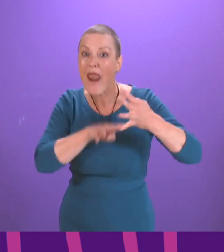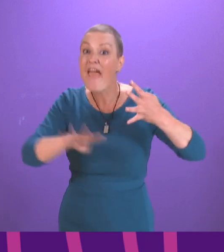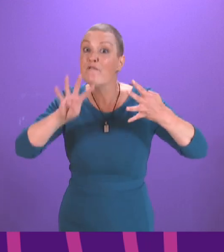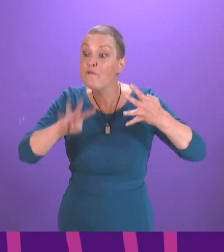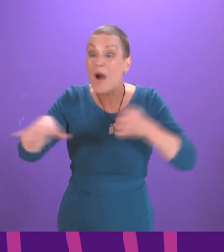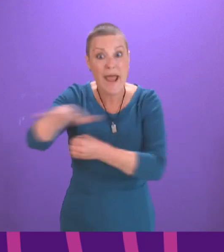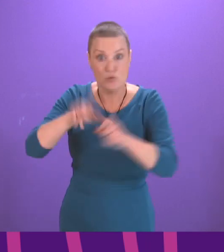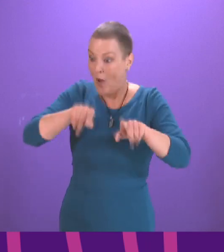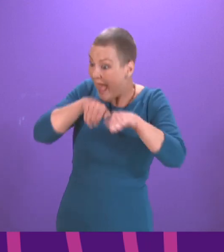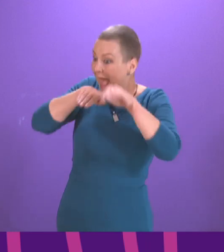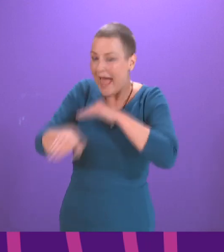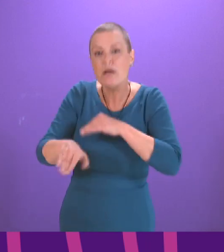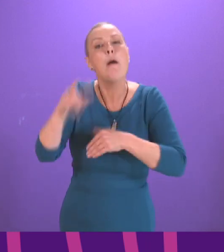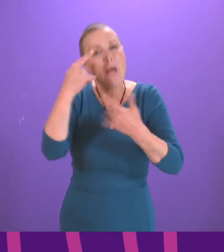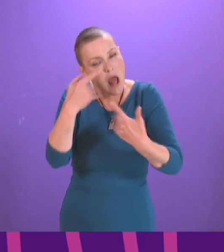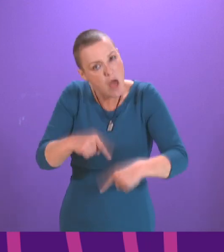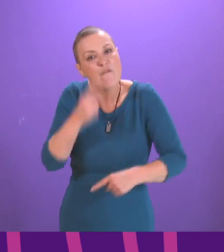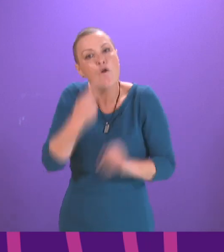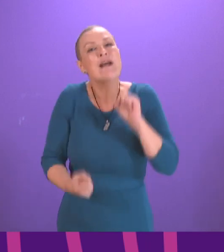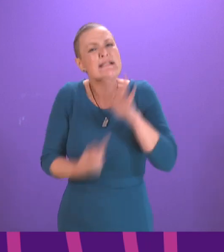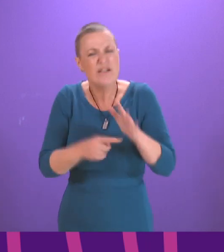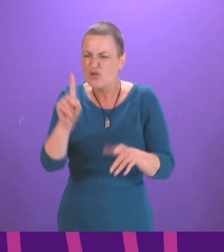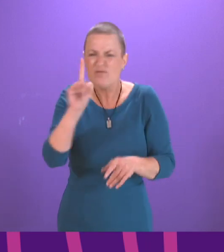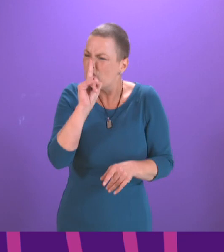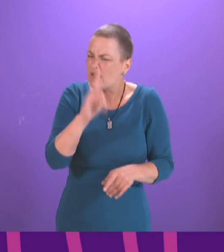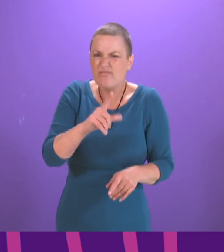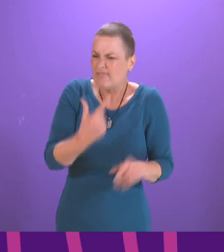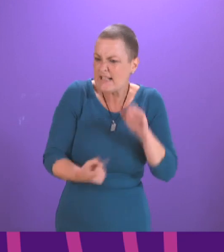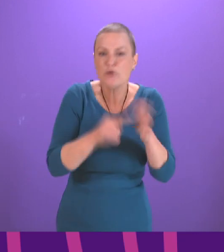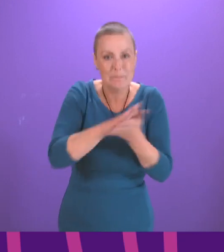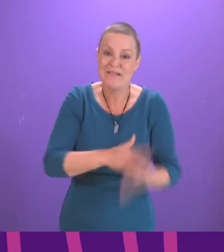essential purposes. By essential purposes, we mean things like work—if you cannot work